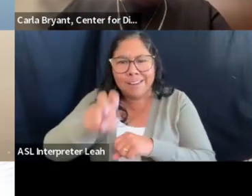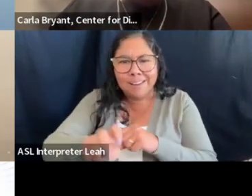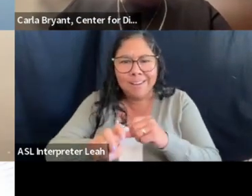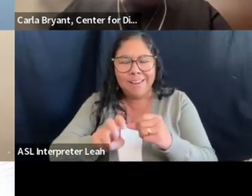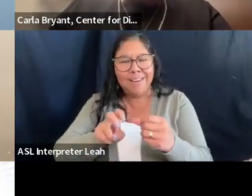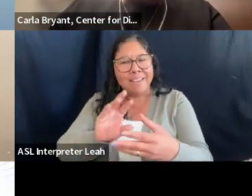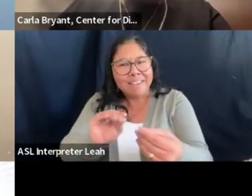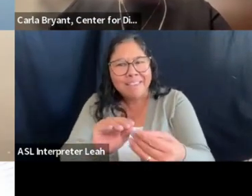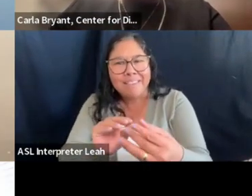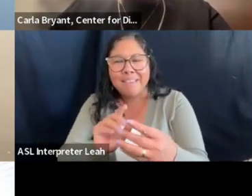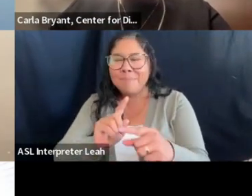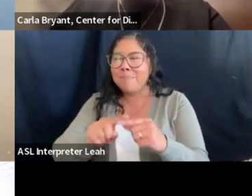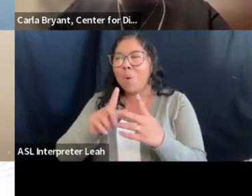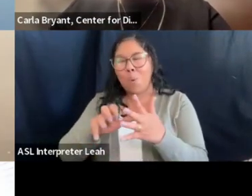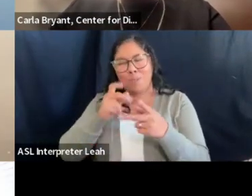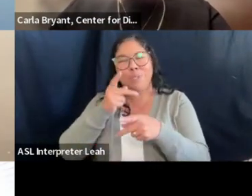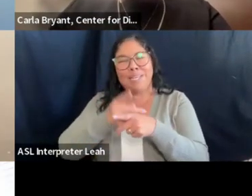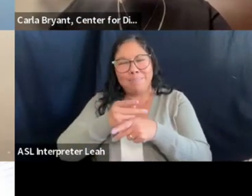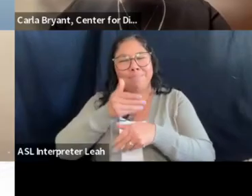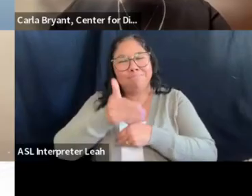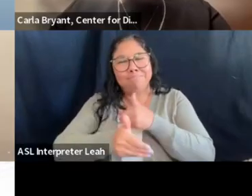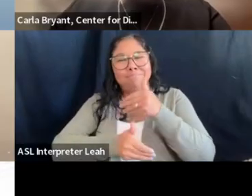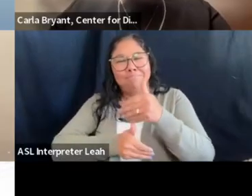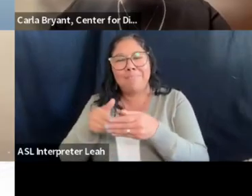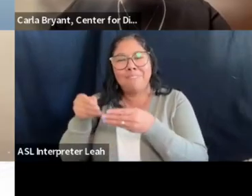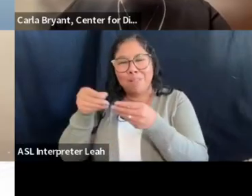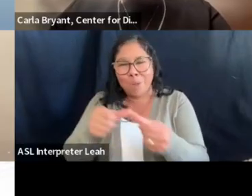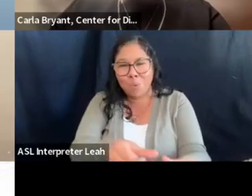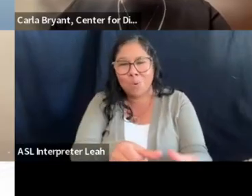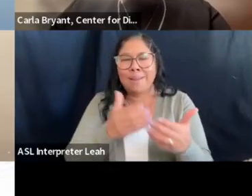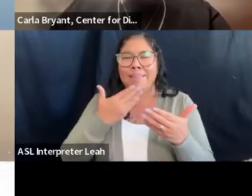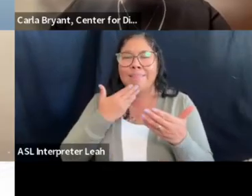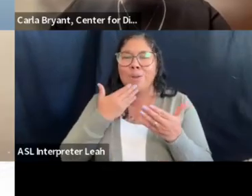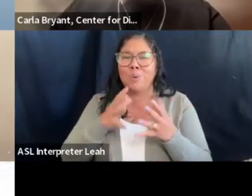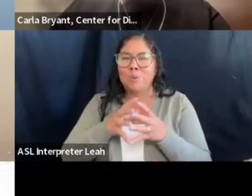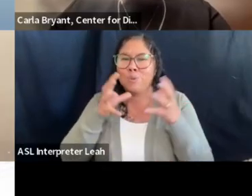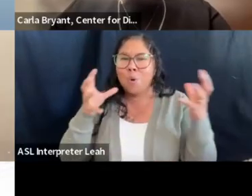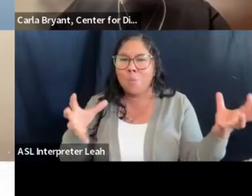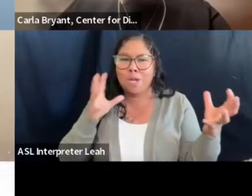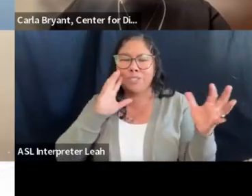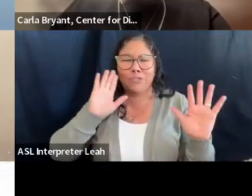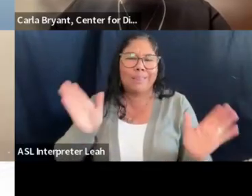moving. Thank you so much for lifting your voices and bringing into view what we need to be paying